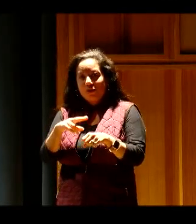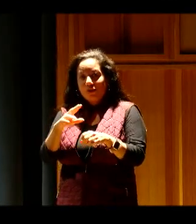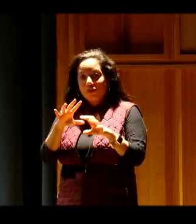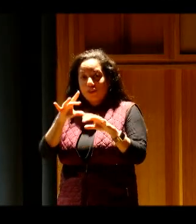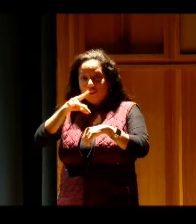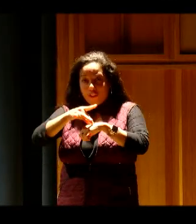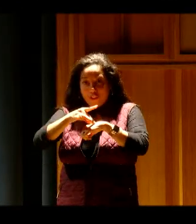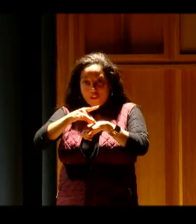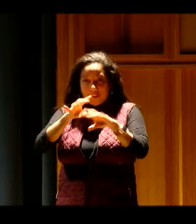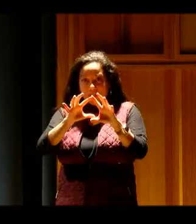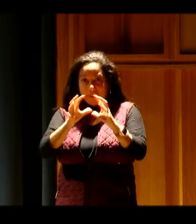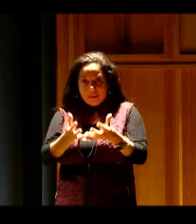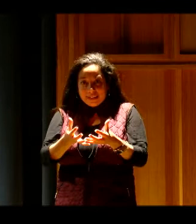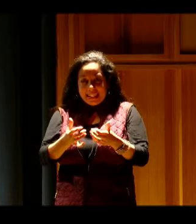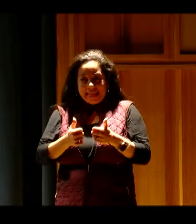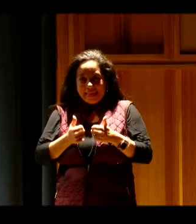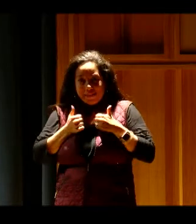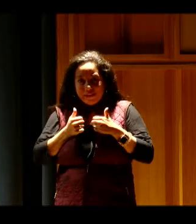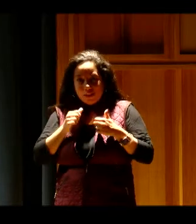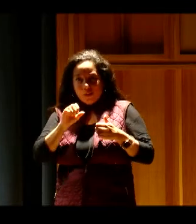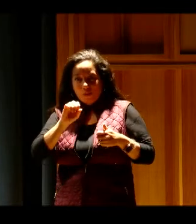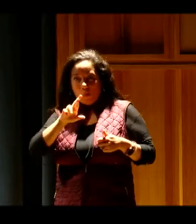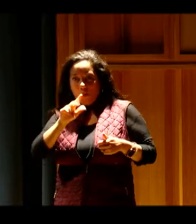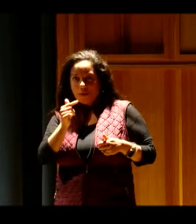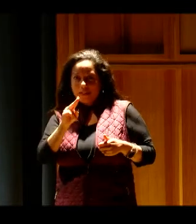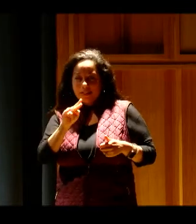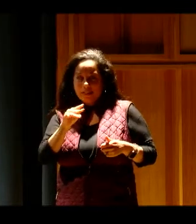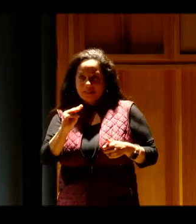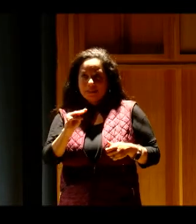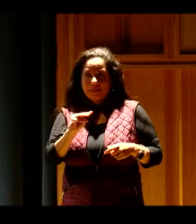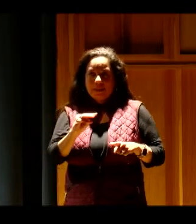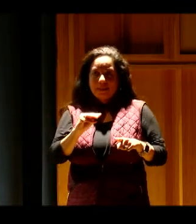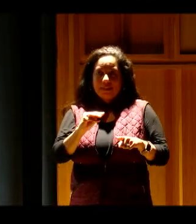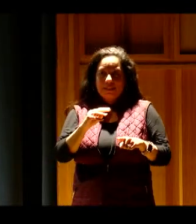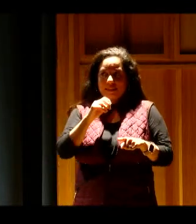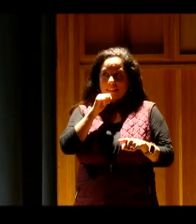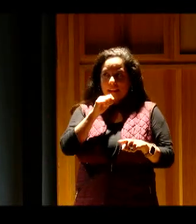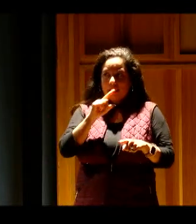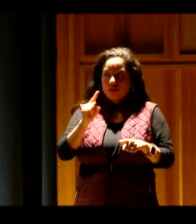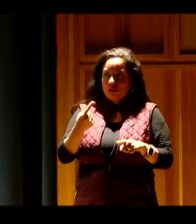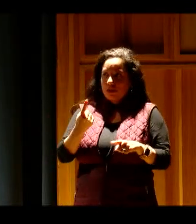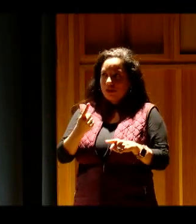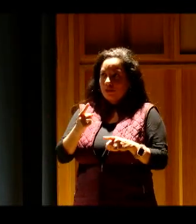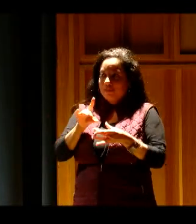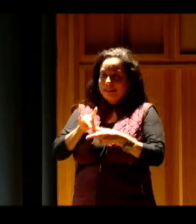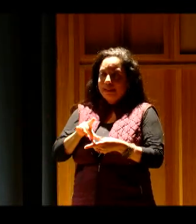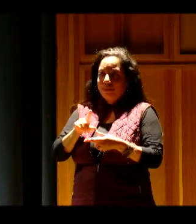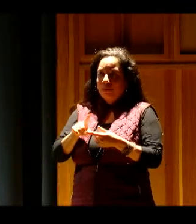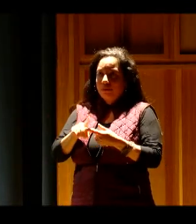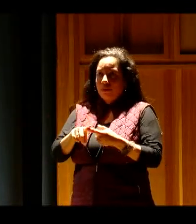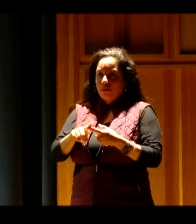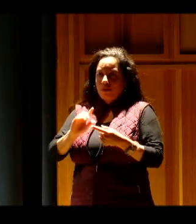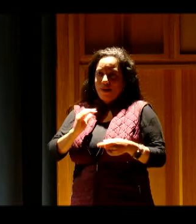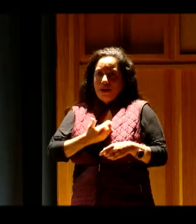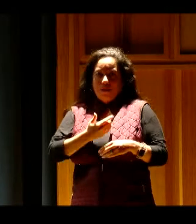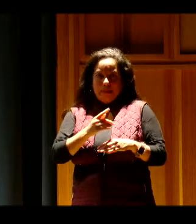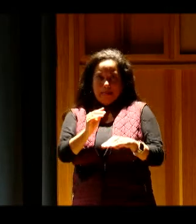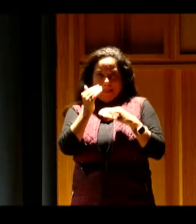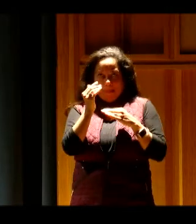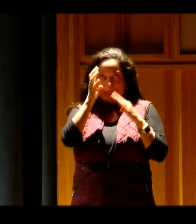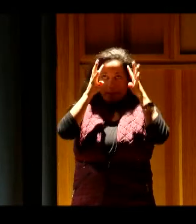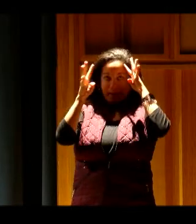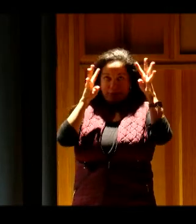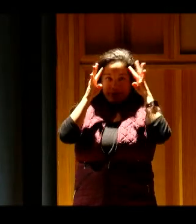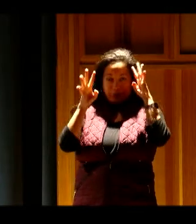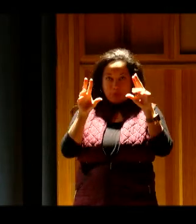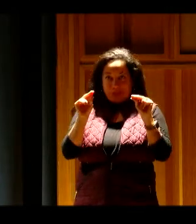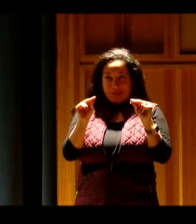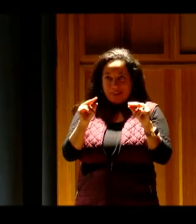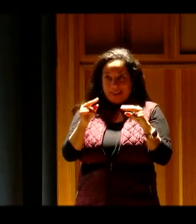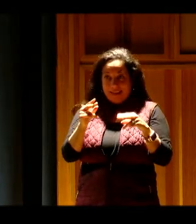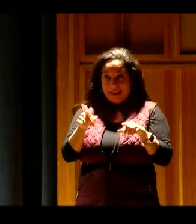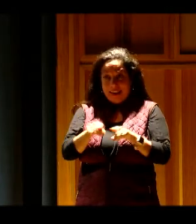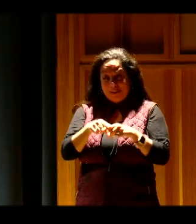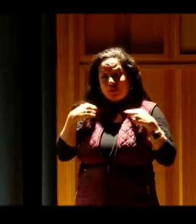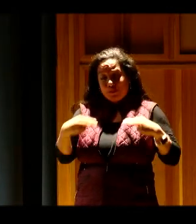and that Earth is creative beyond our restricted and constrained imaginations as Homosapiens and Humans, we have much to learn.